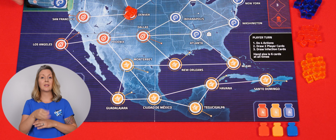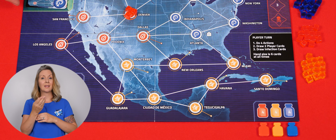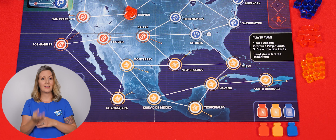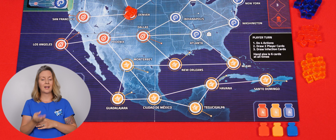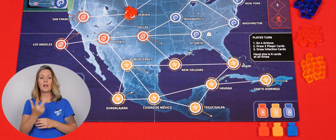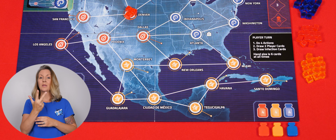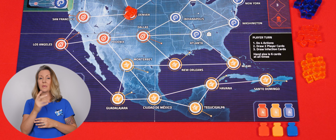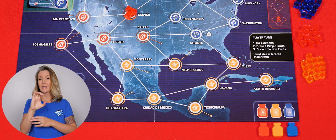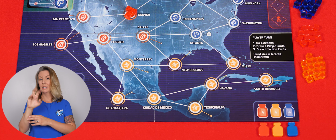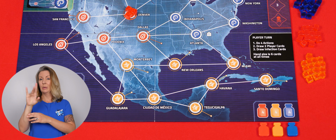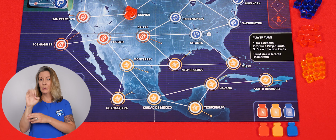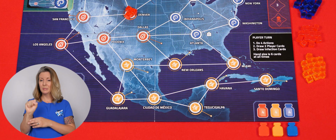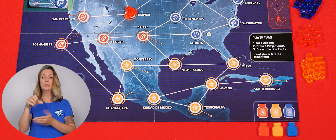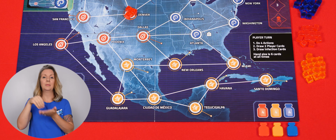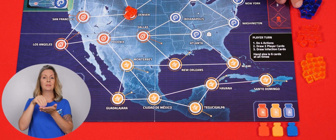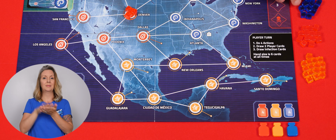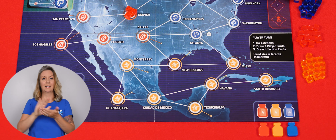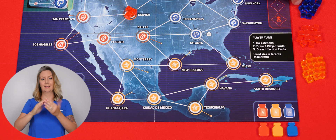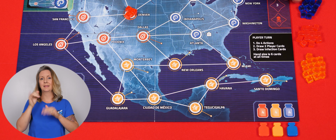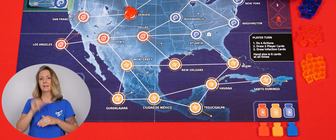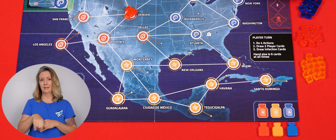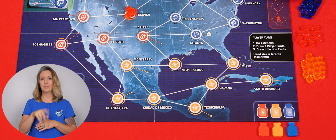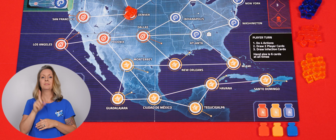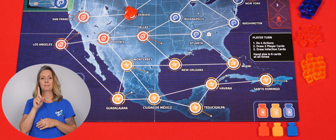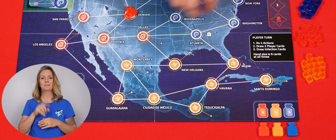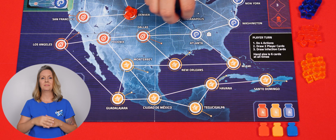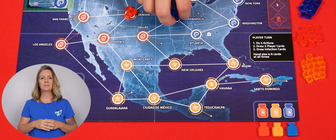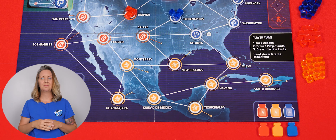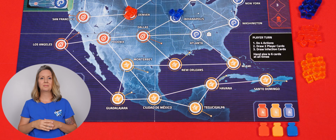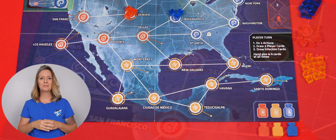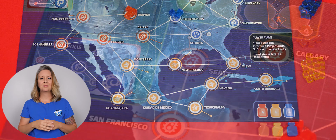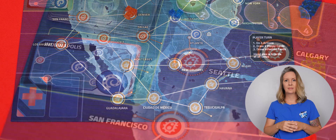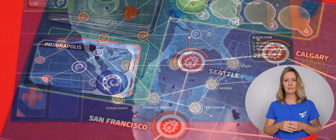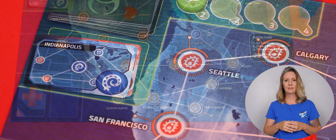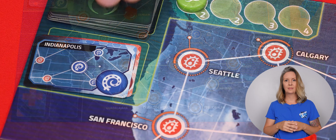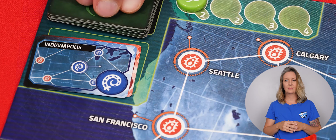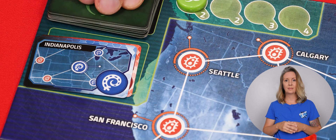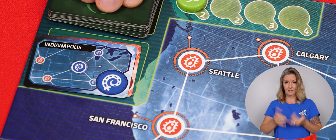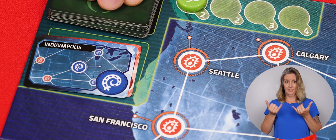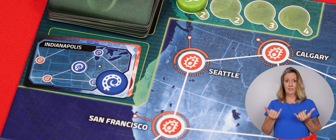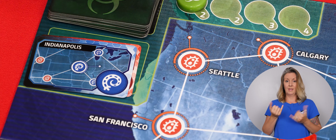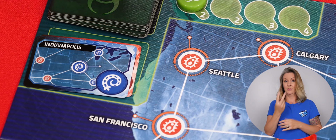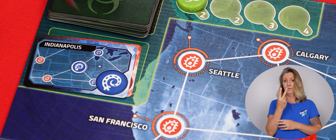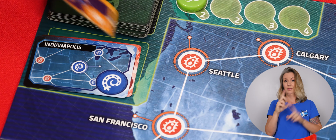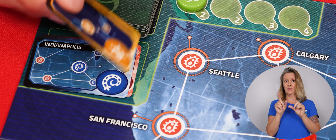placing 3 cubes of the color shown on the related city. Then you’ll draw 2 more cards